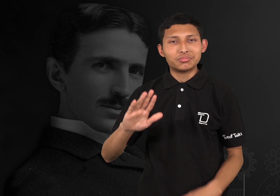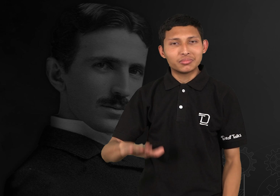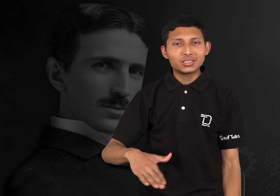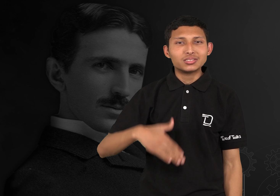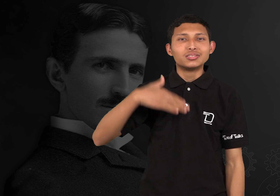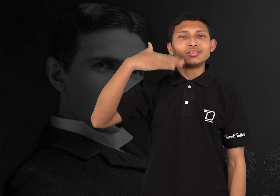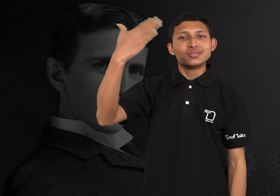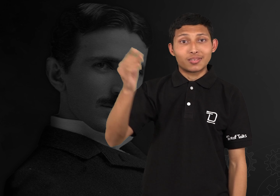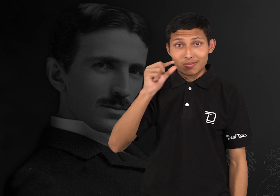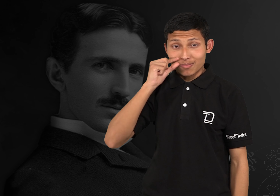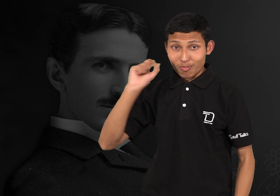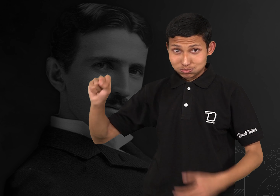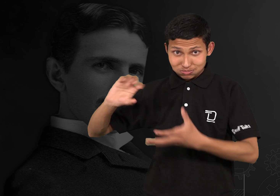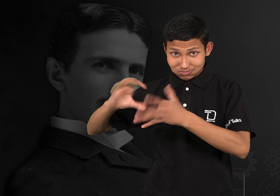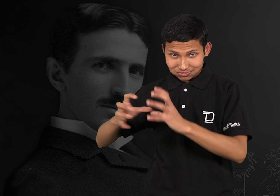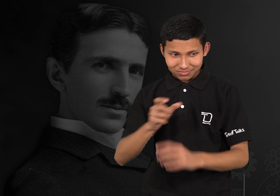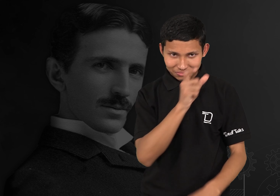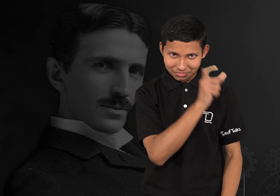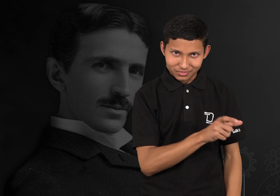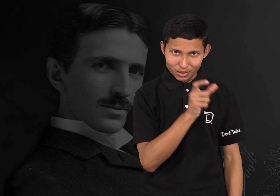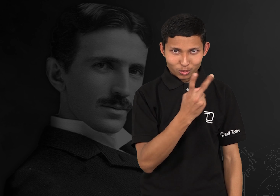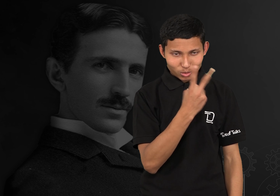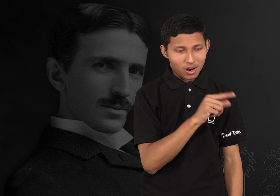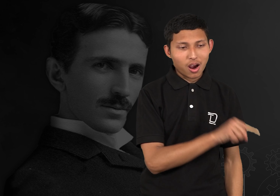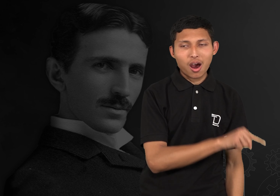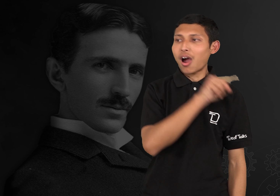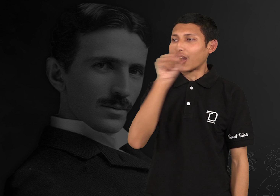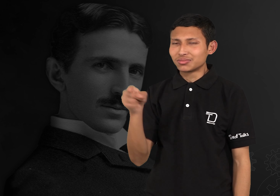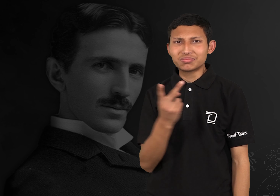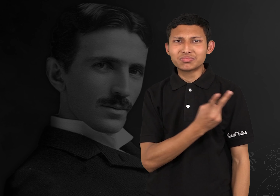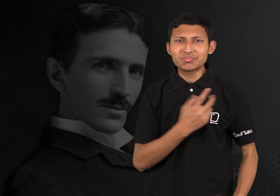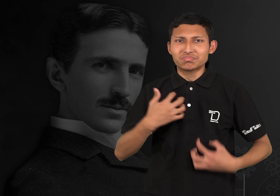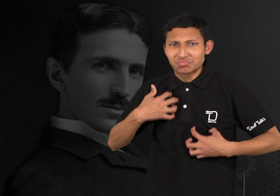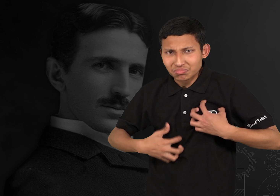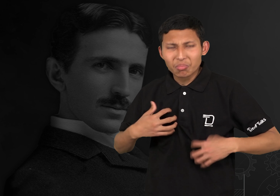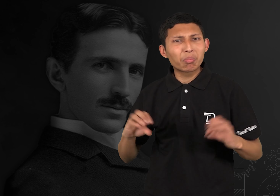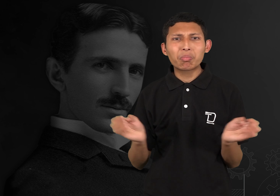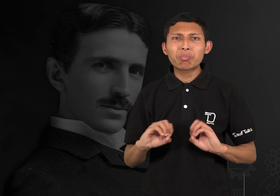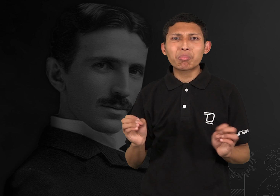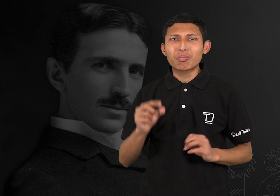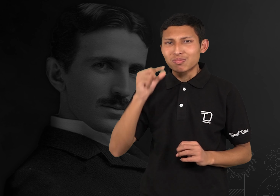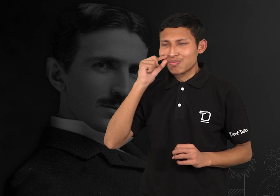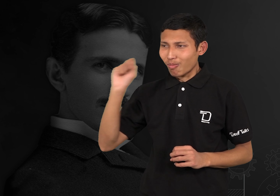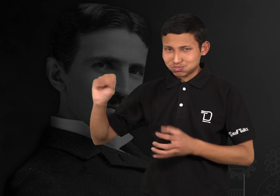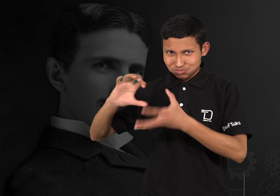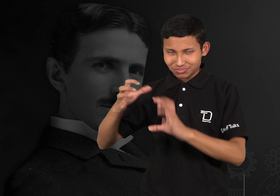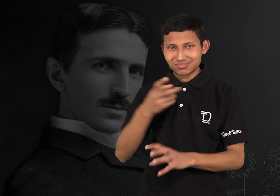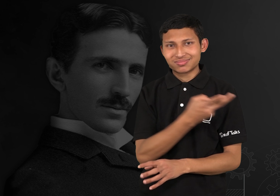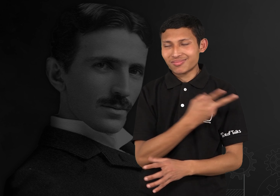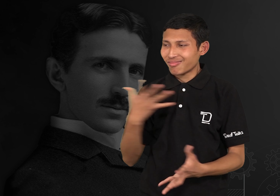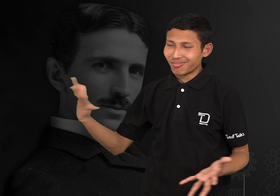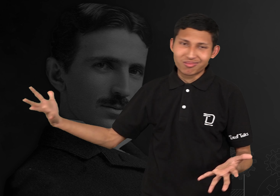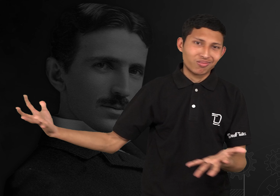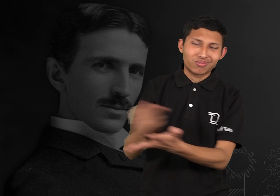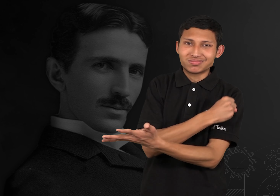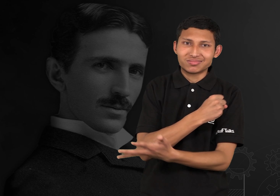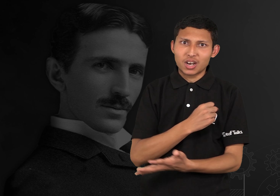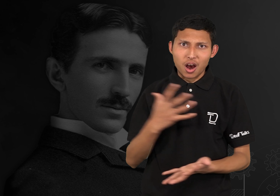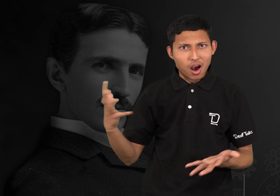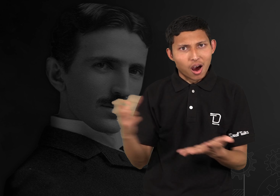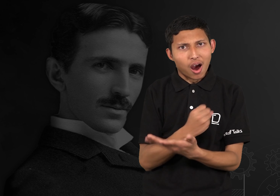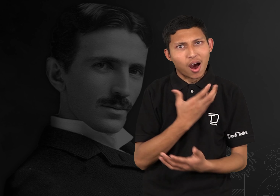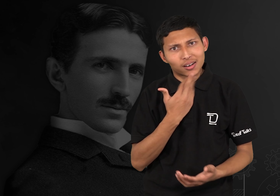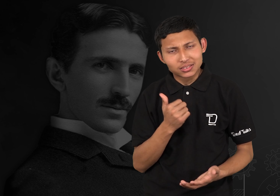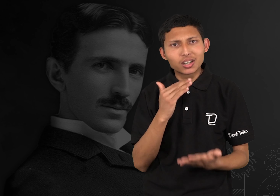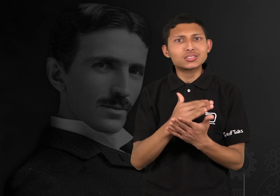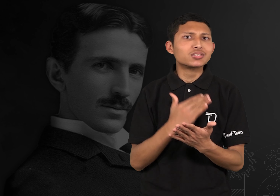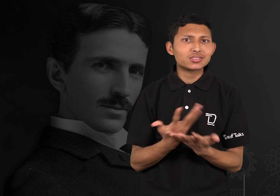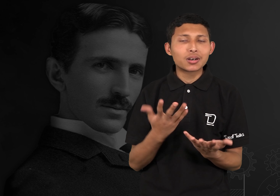Later those two investors showed little interest and decided to take the company